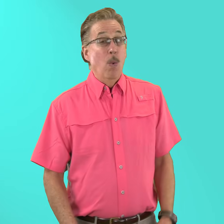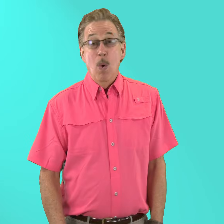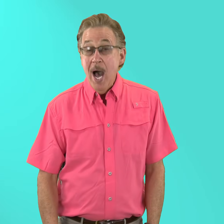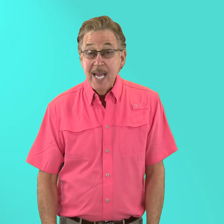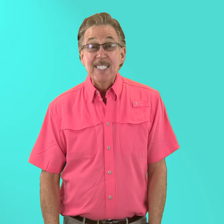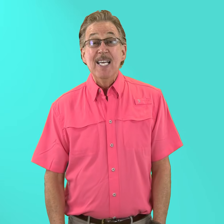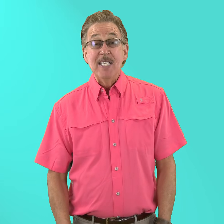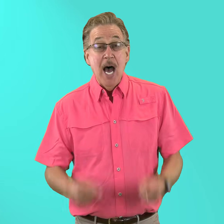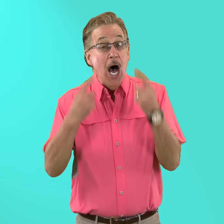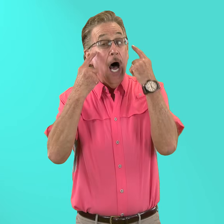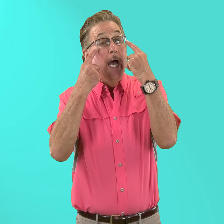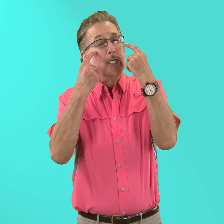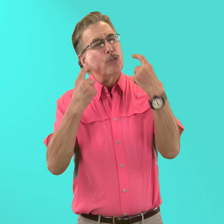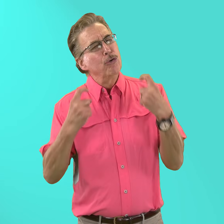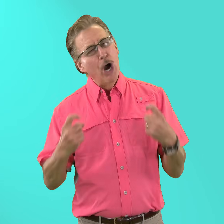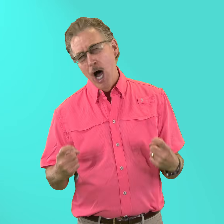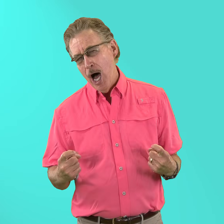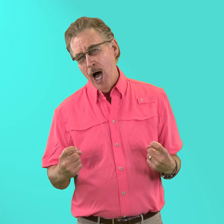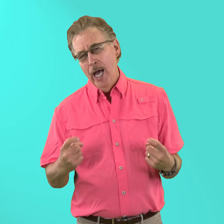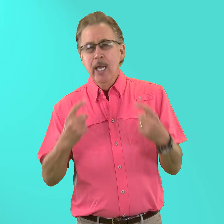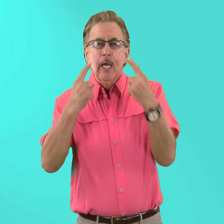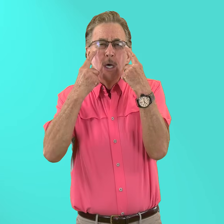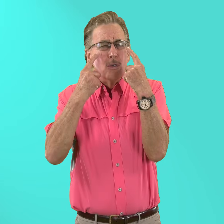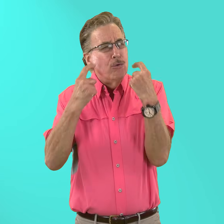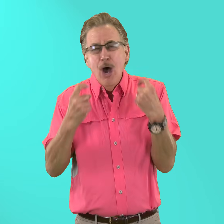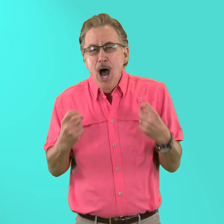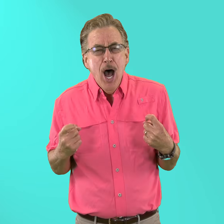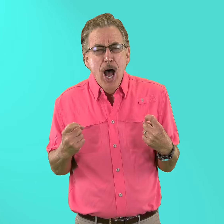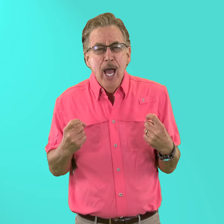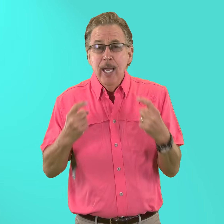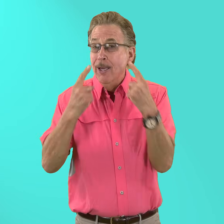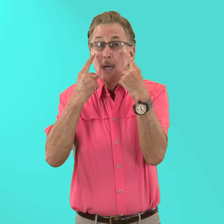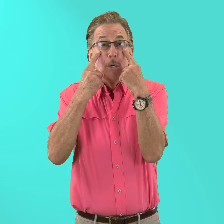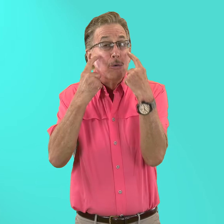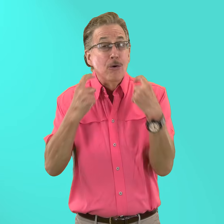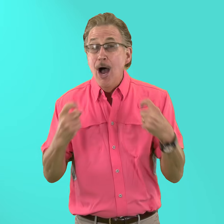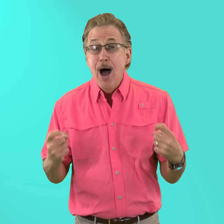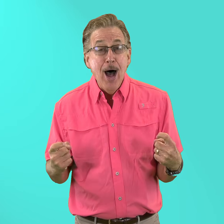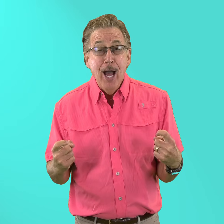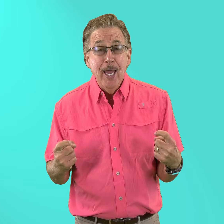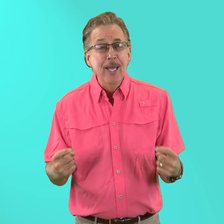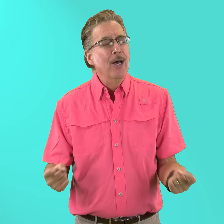Y y says /y/ cry, cry, cry